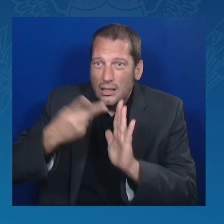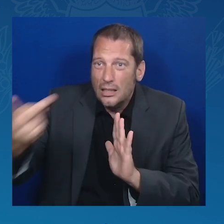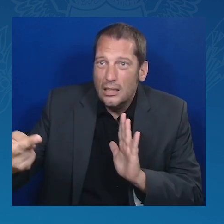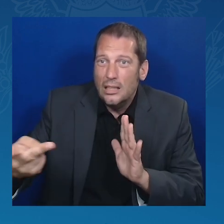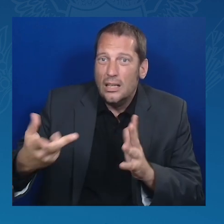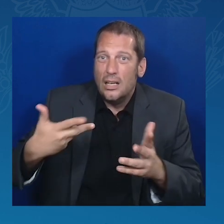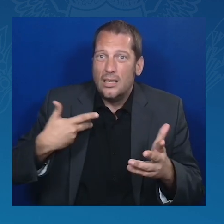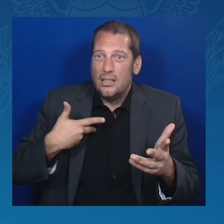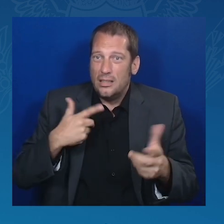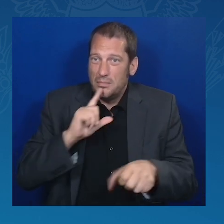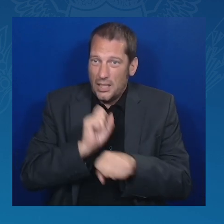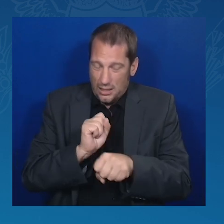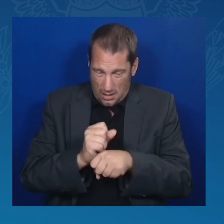I started speaking out right away.